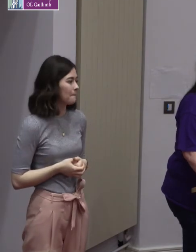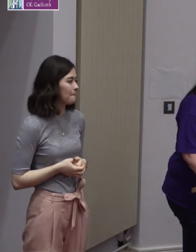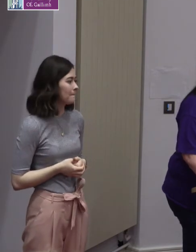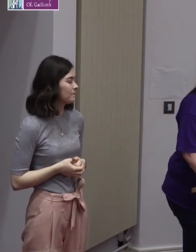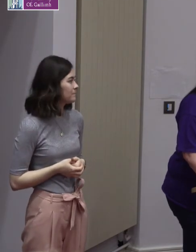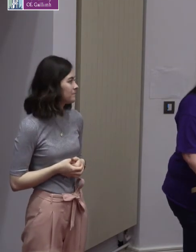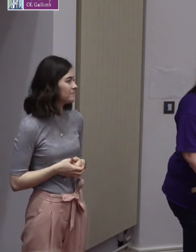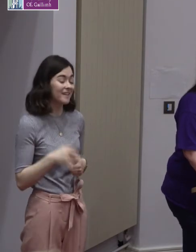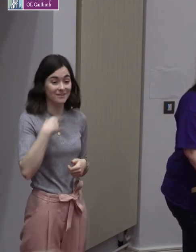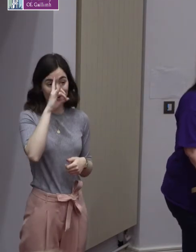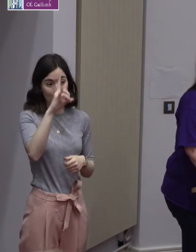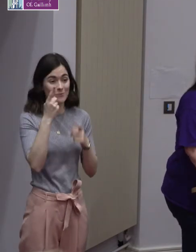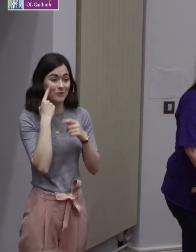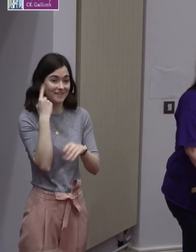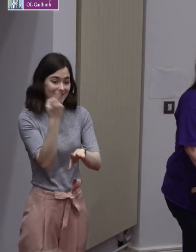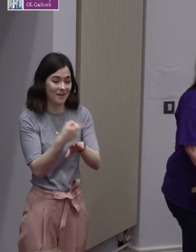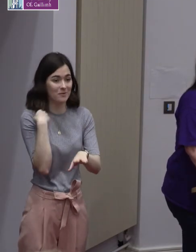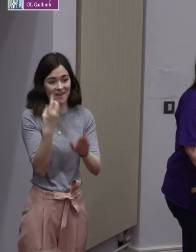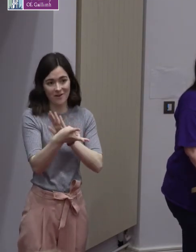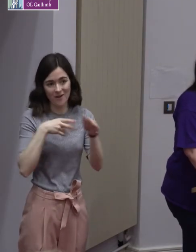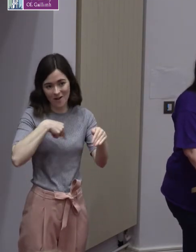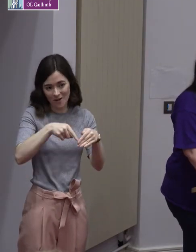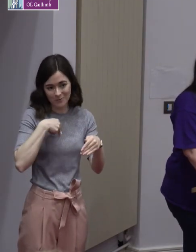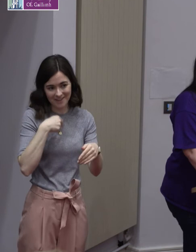And I hope to see you down there, we will be there all week and we hope to be finished